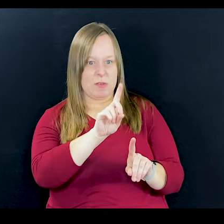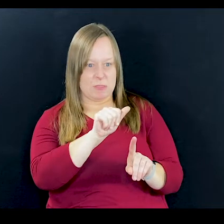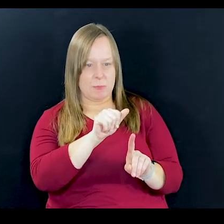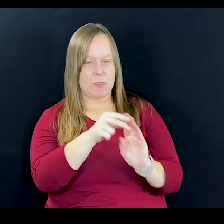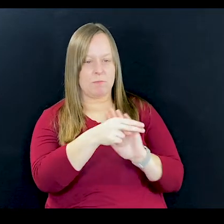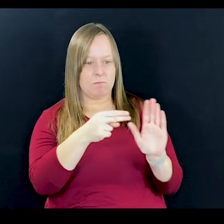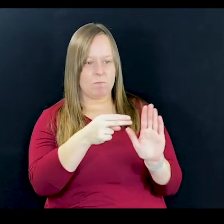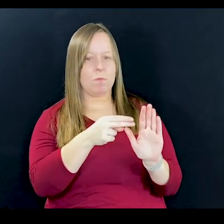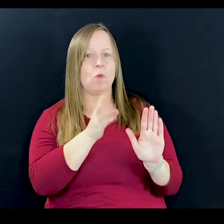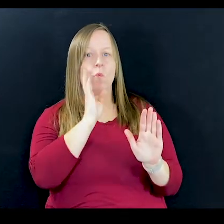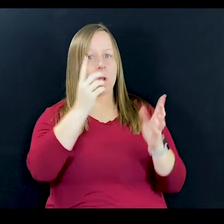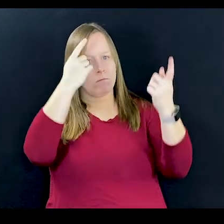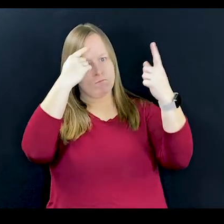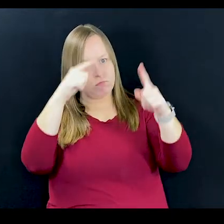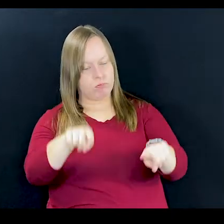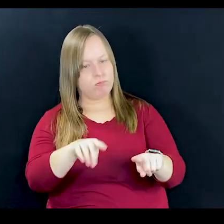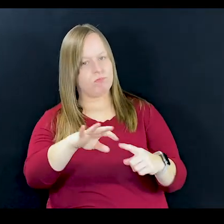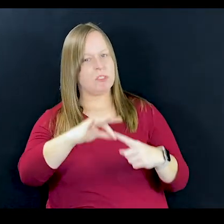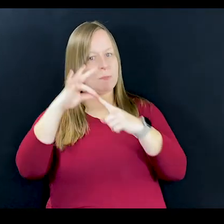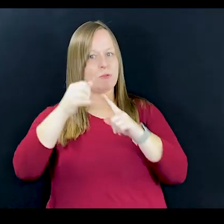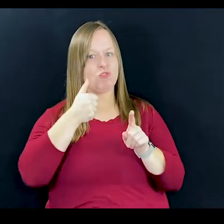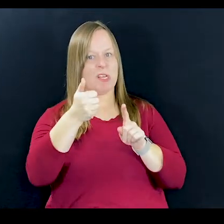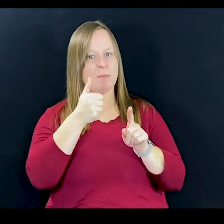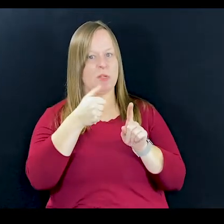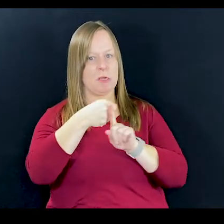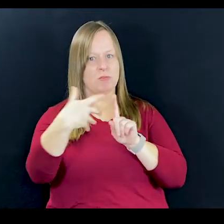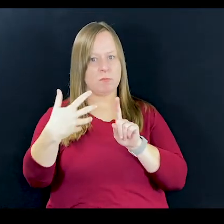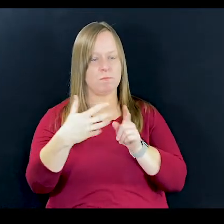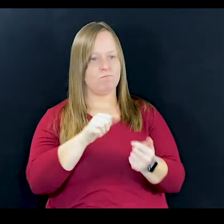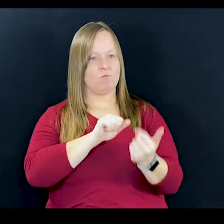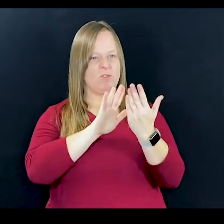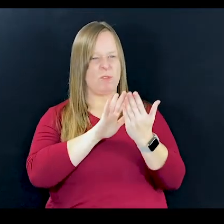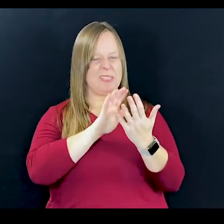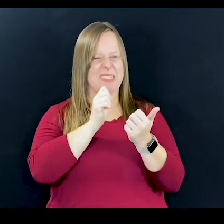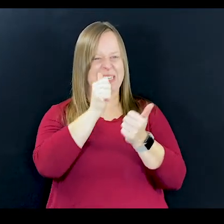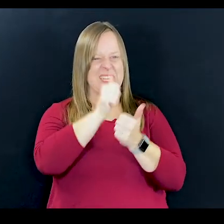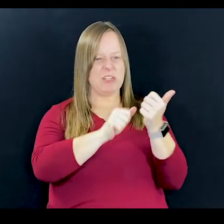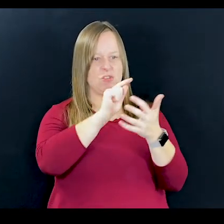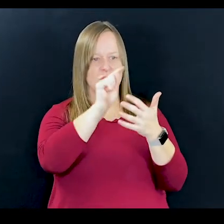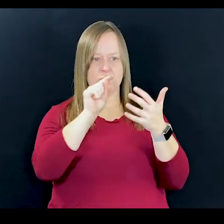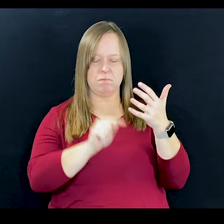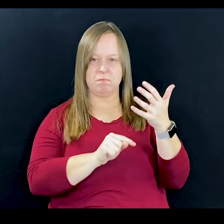that they have related to their disability, and it will agree on special transportation to address each of those needs